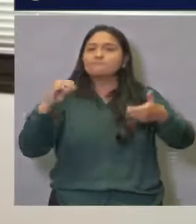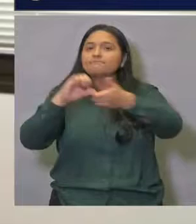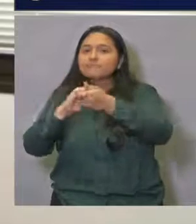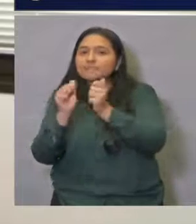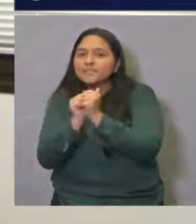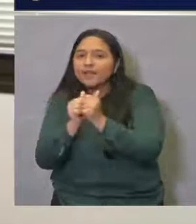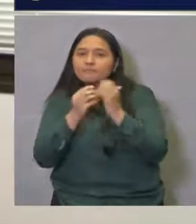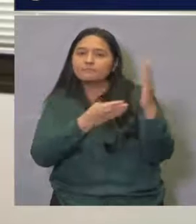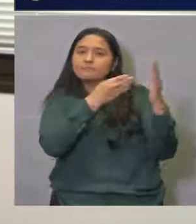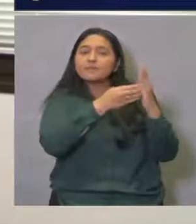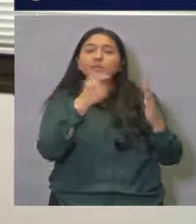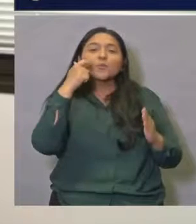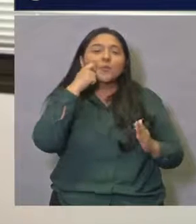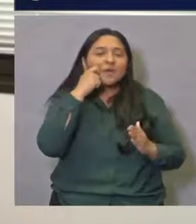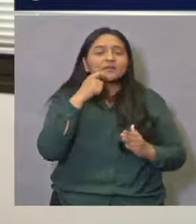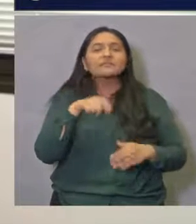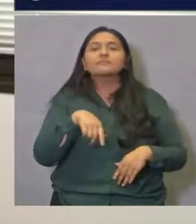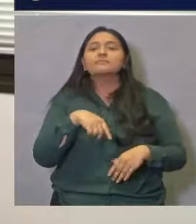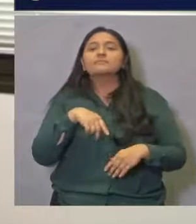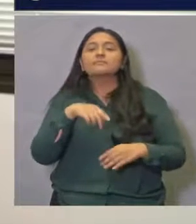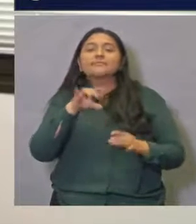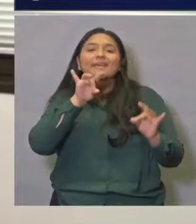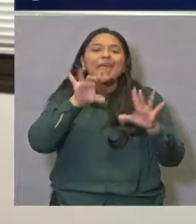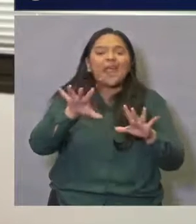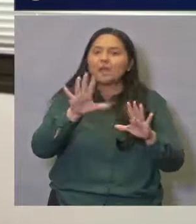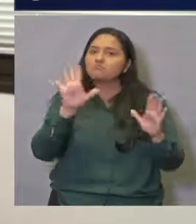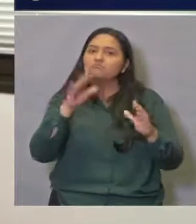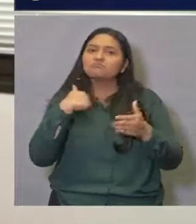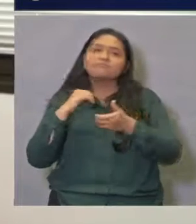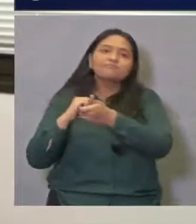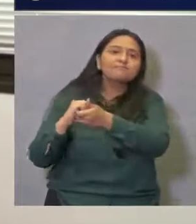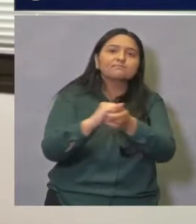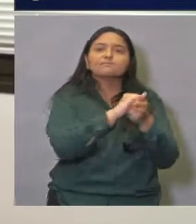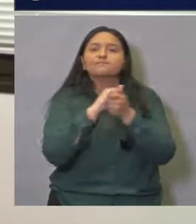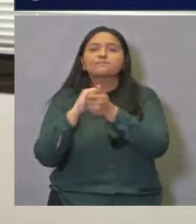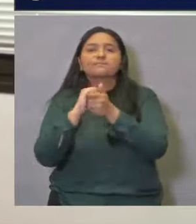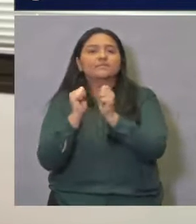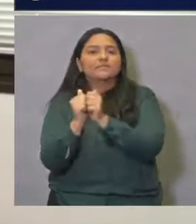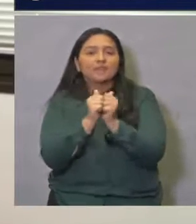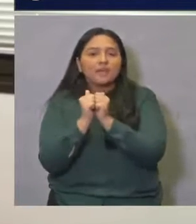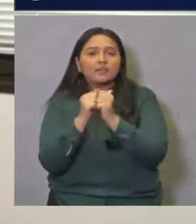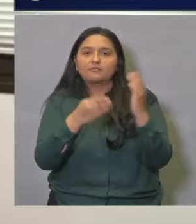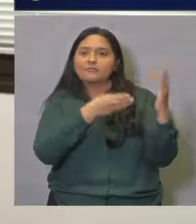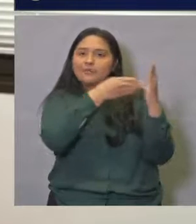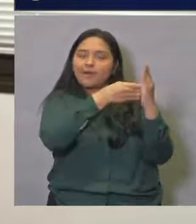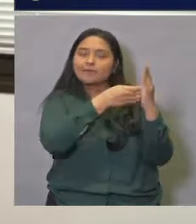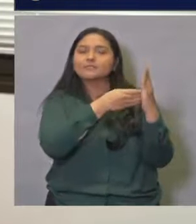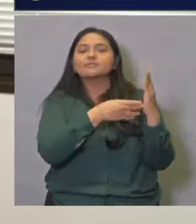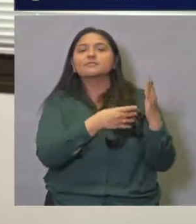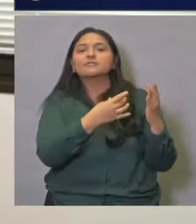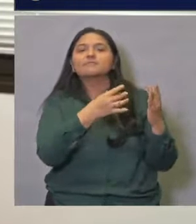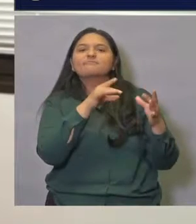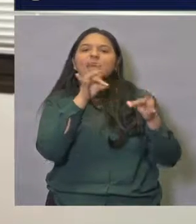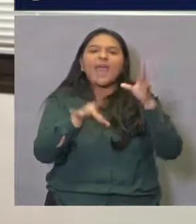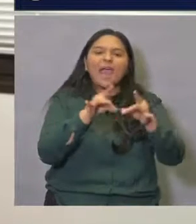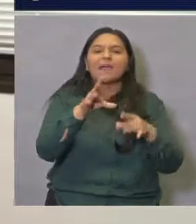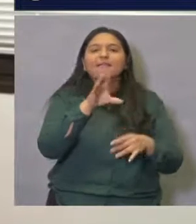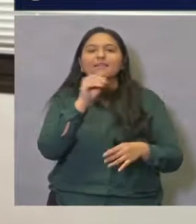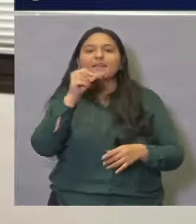QUEREMOS QUE LOS QUE NOS ESTÁN